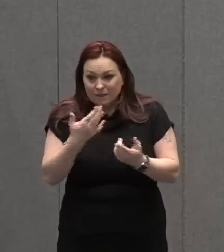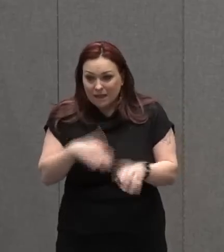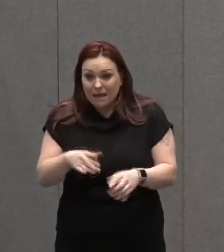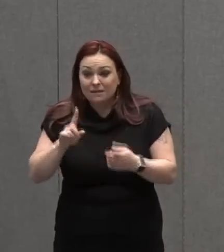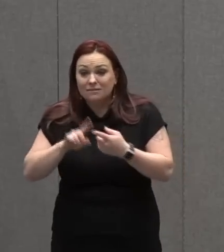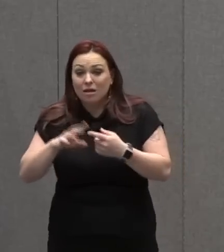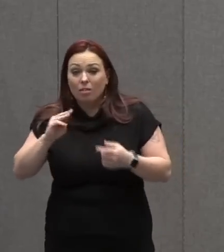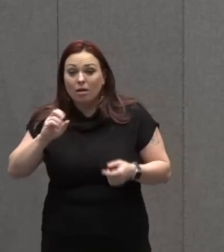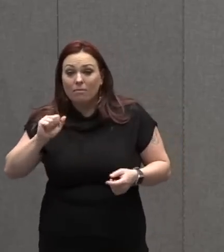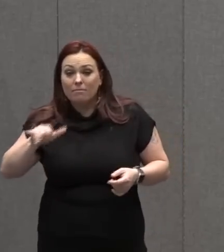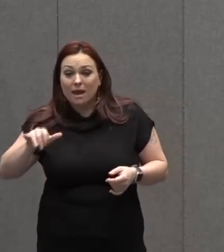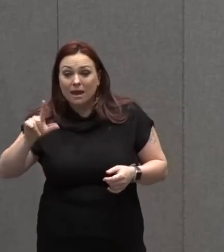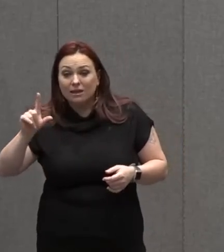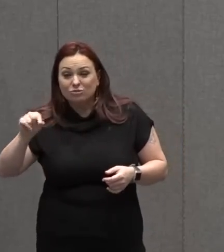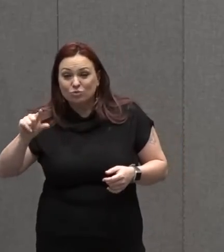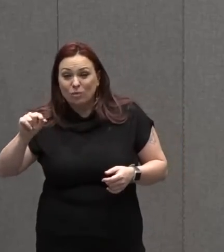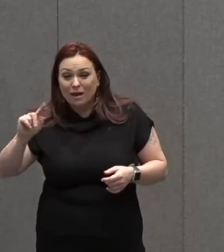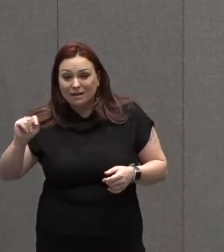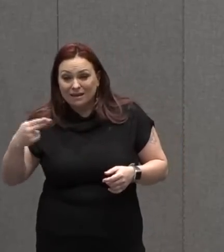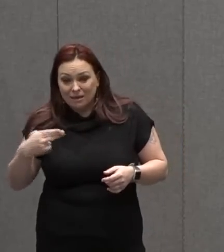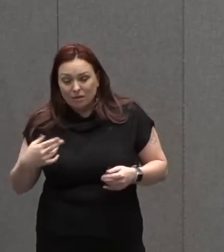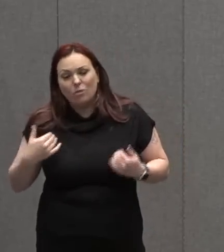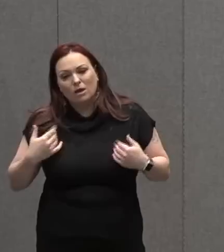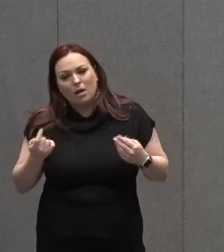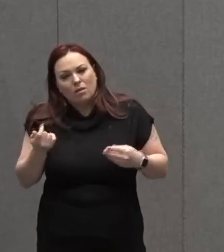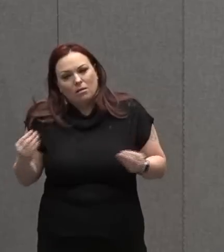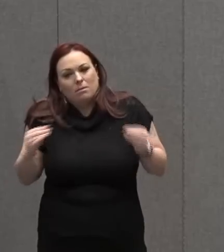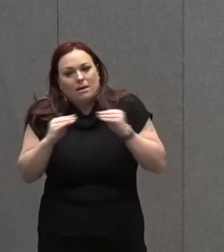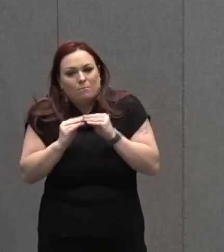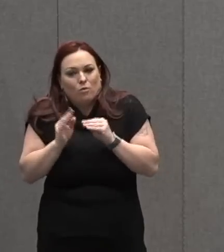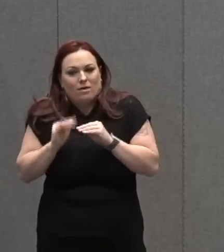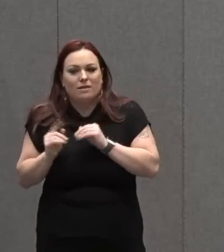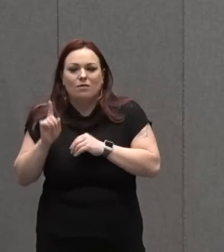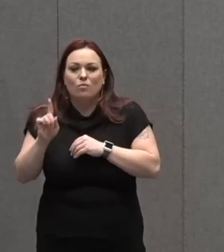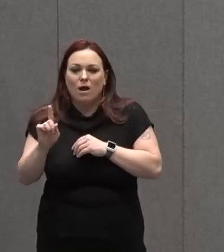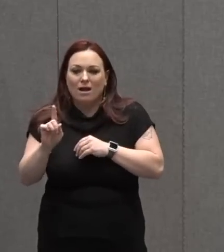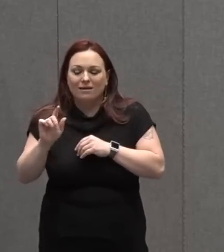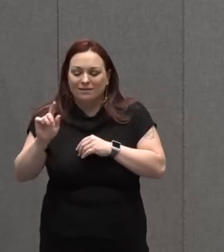we got a little bit more than a tenth of an inch of rain.